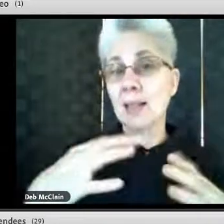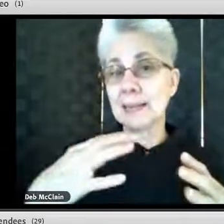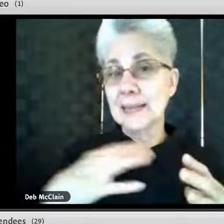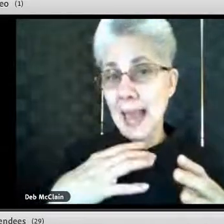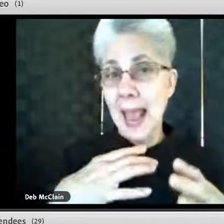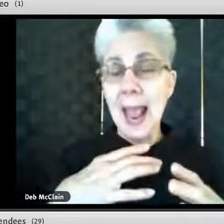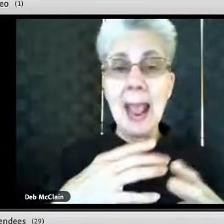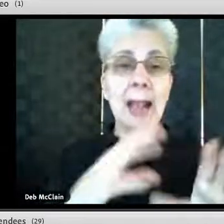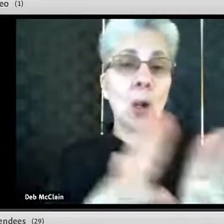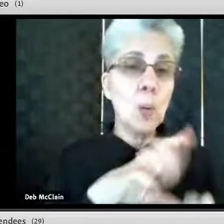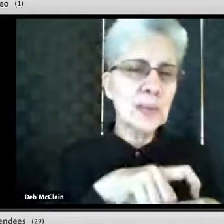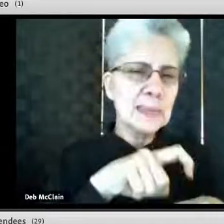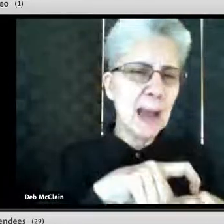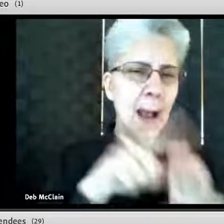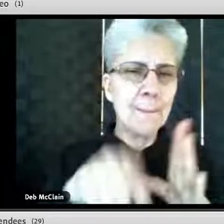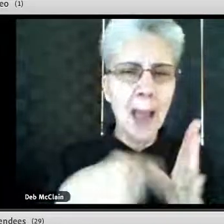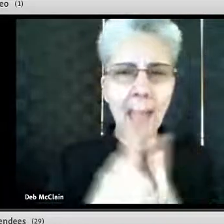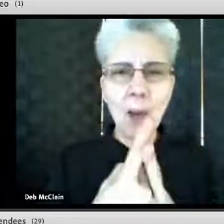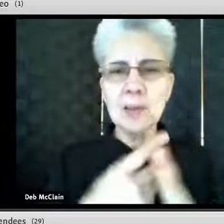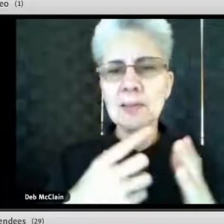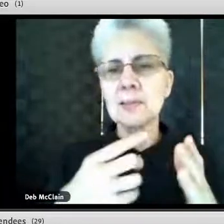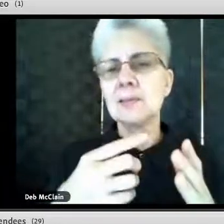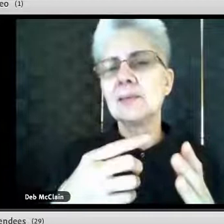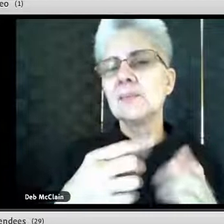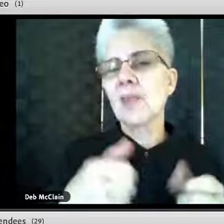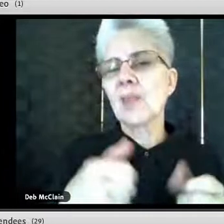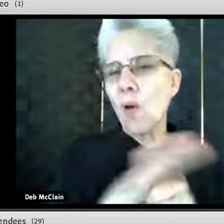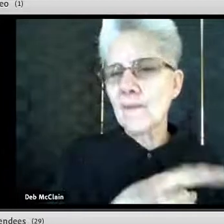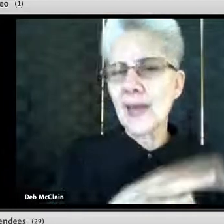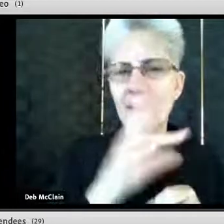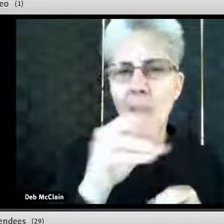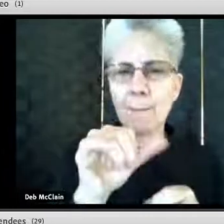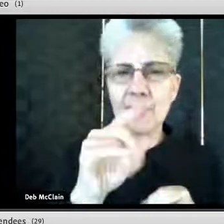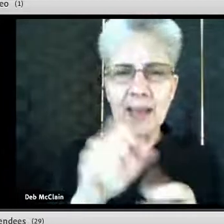COVID updates and things like that are there